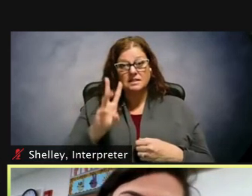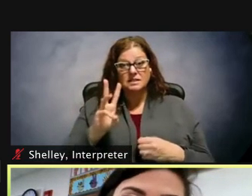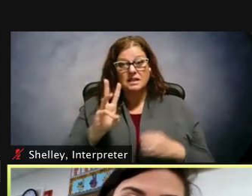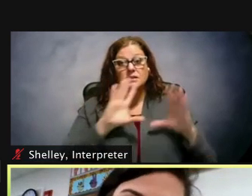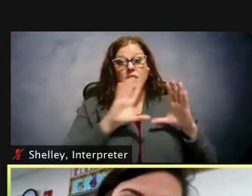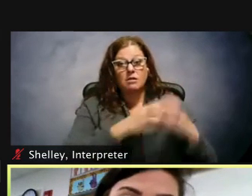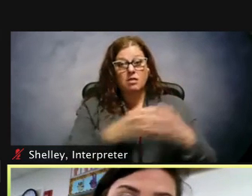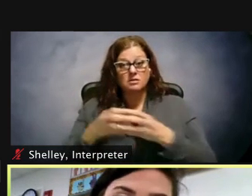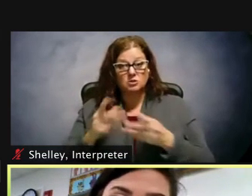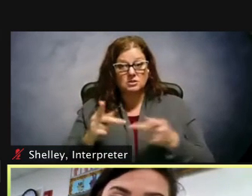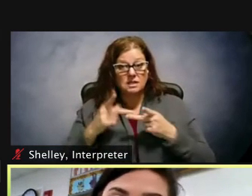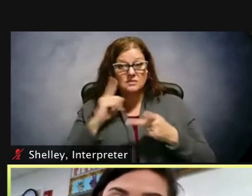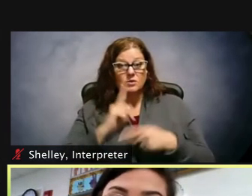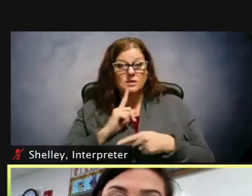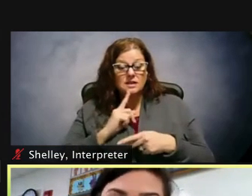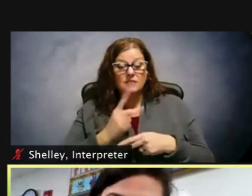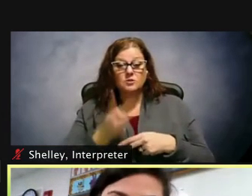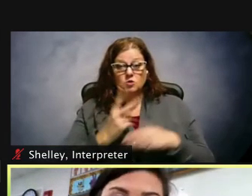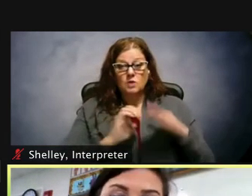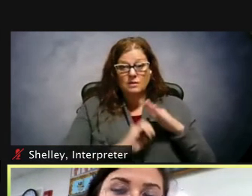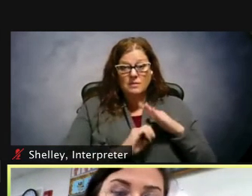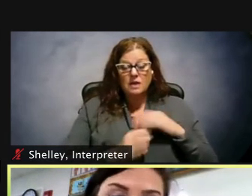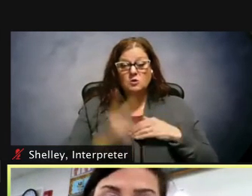for the deaf, two in elementary, two and middle, and two in high school.